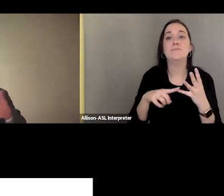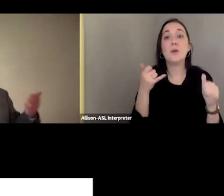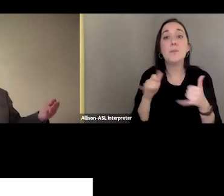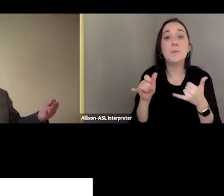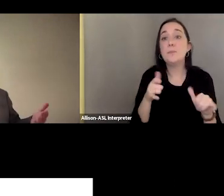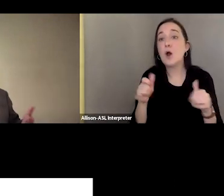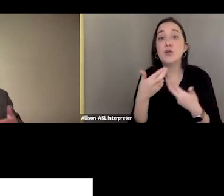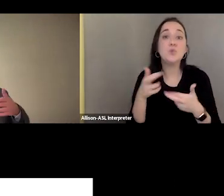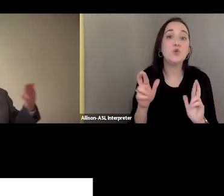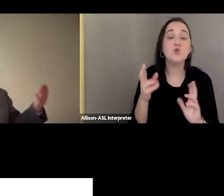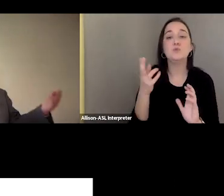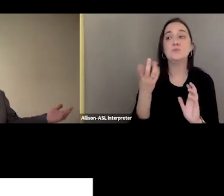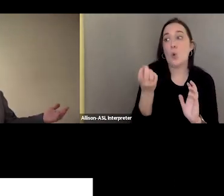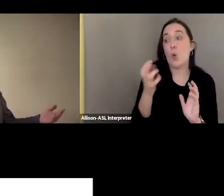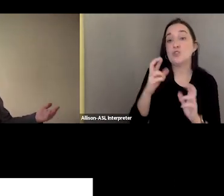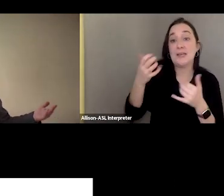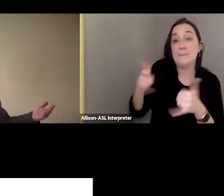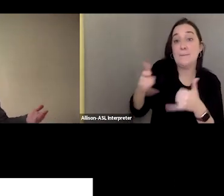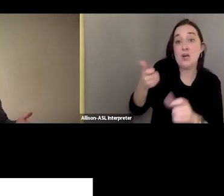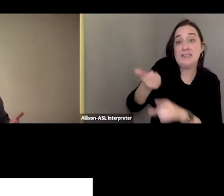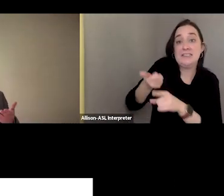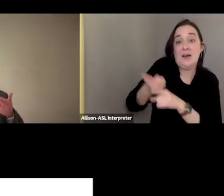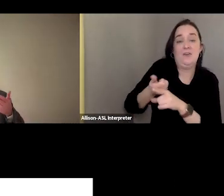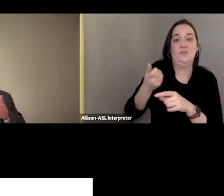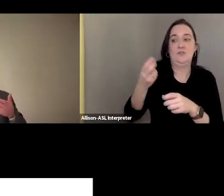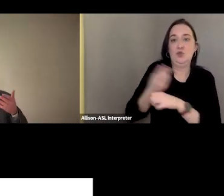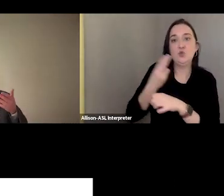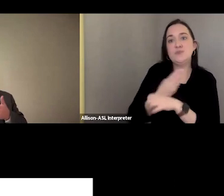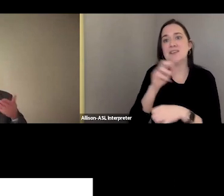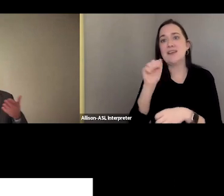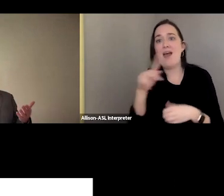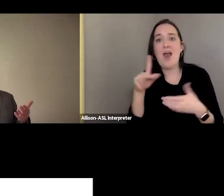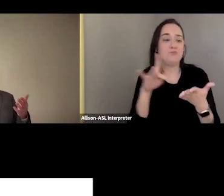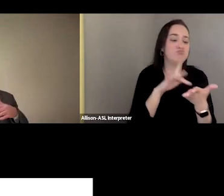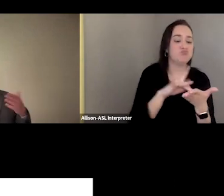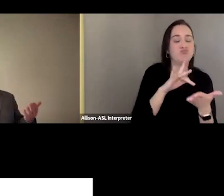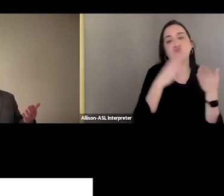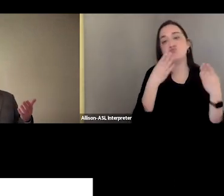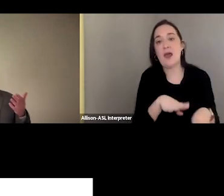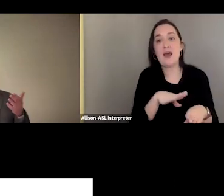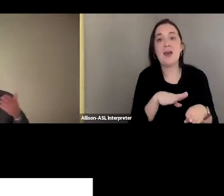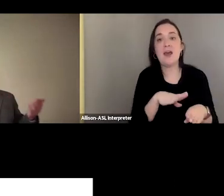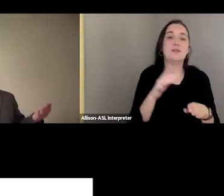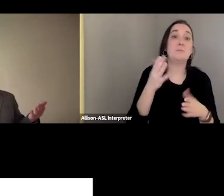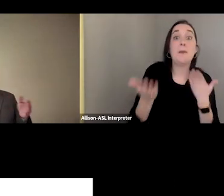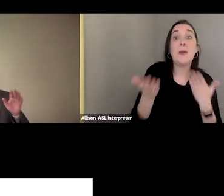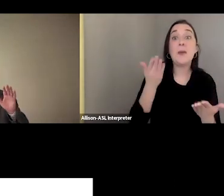with all their friends and a fraternity or sorority. In which case those individuals might be drinking on top of gambling.